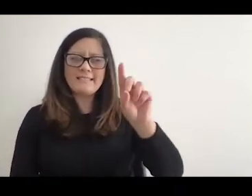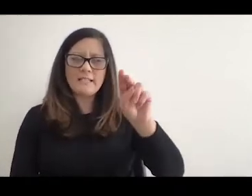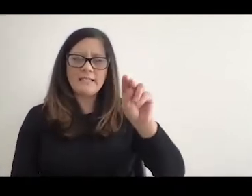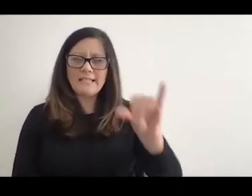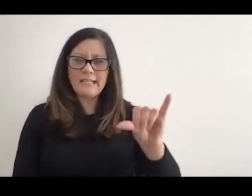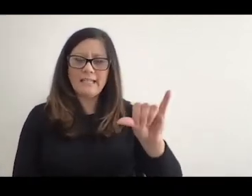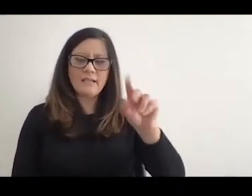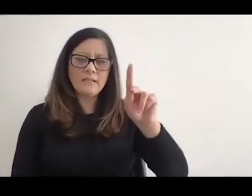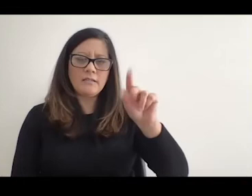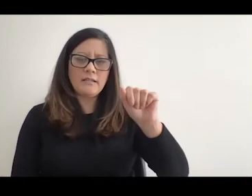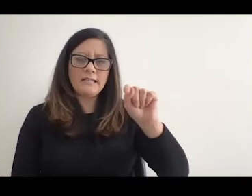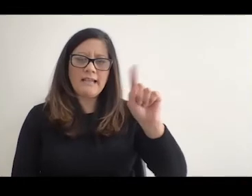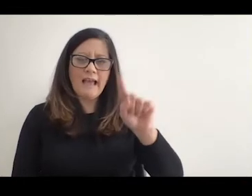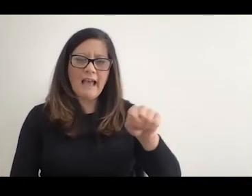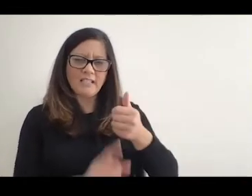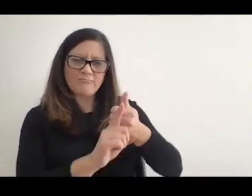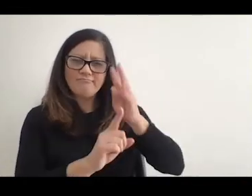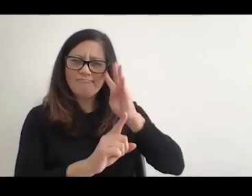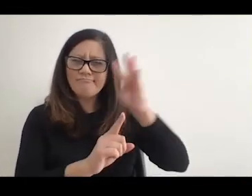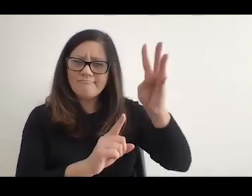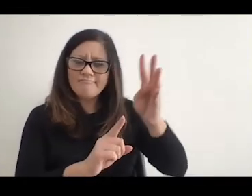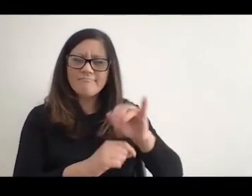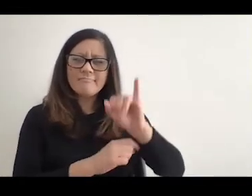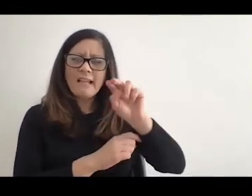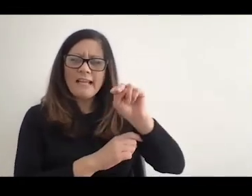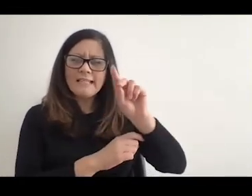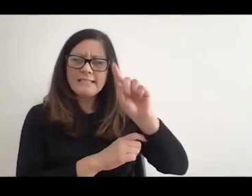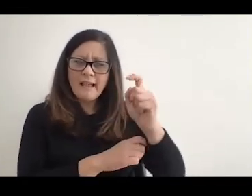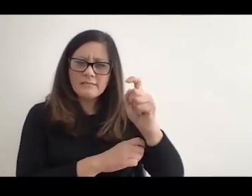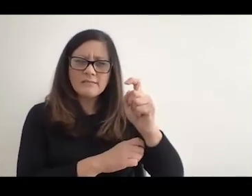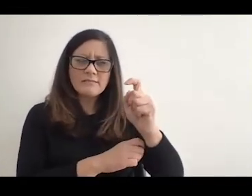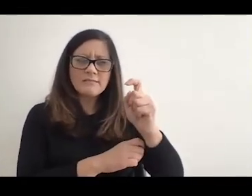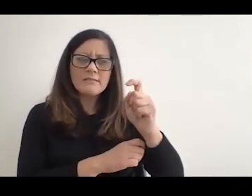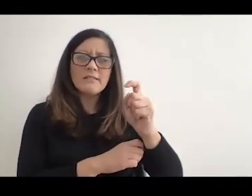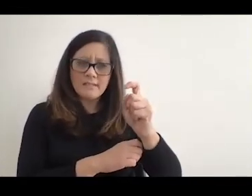Independence of Activities of Daily Living, something that I became familiar with